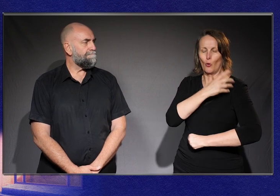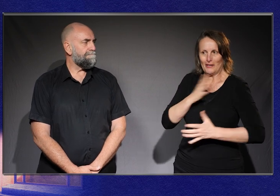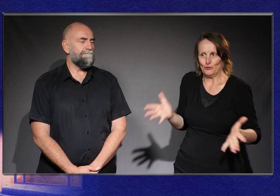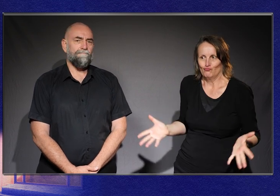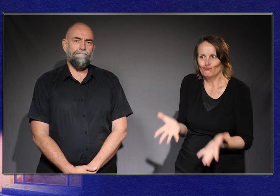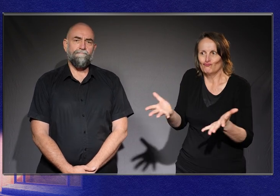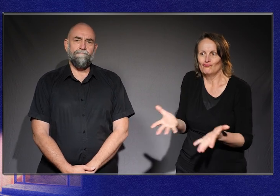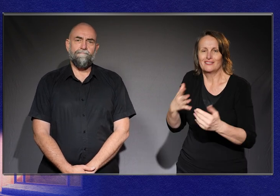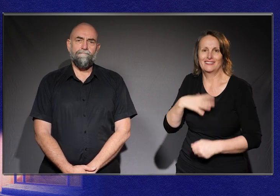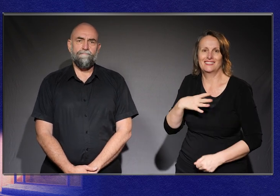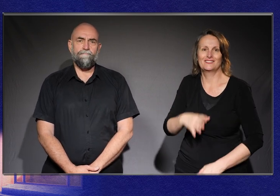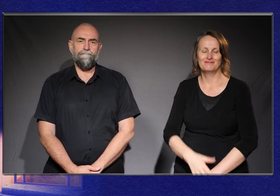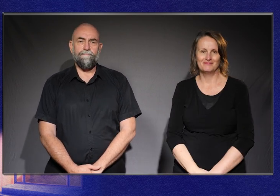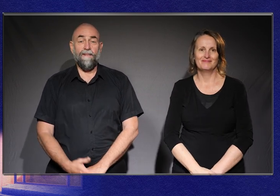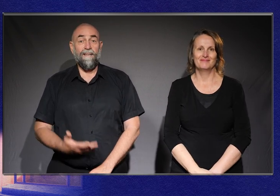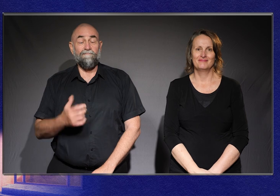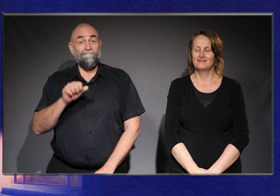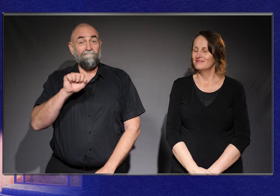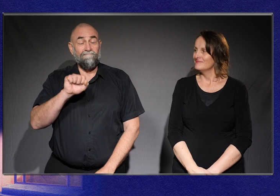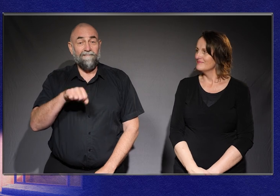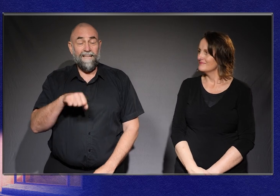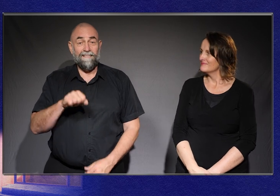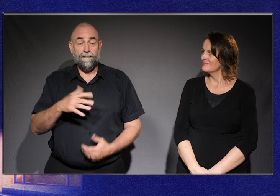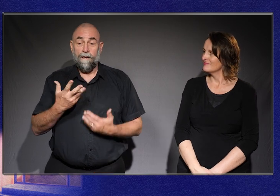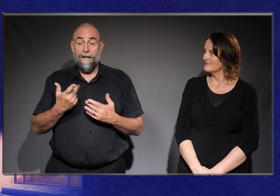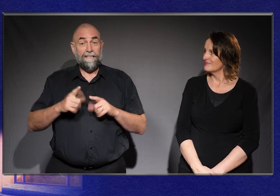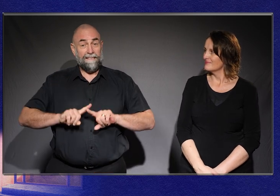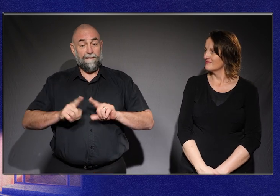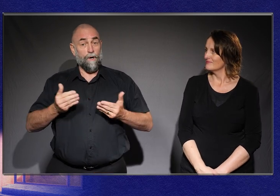And that is different from being gathered up and segregated from the mainstream.